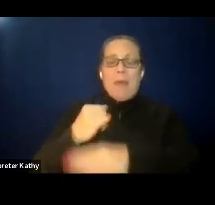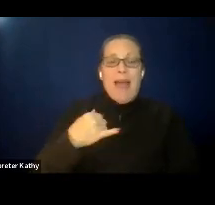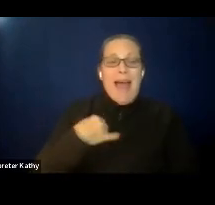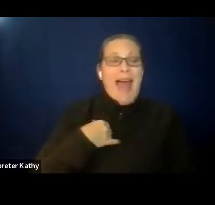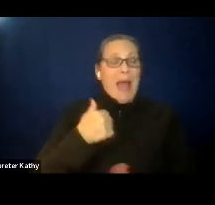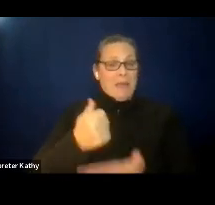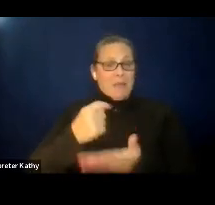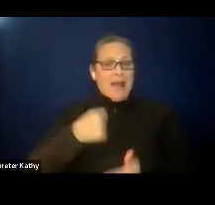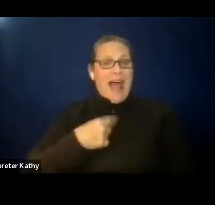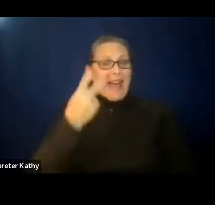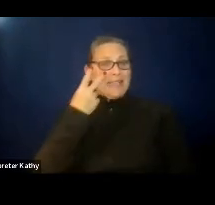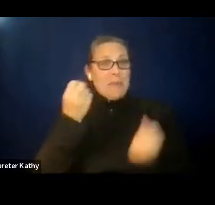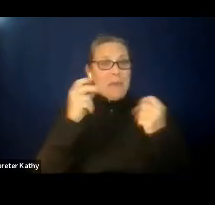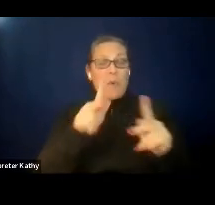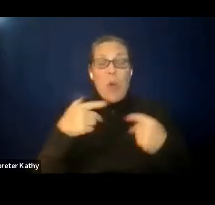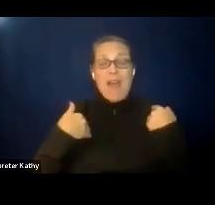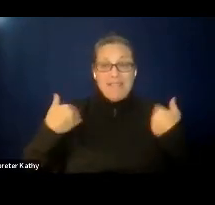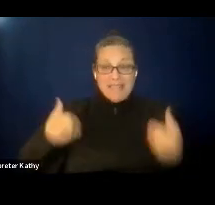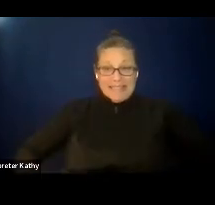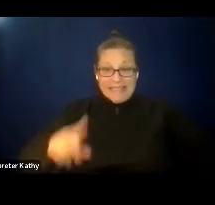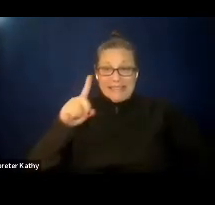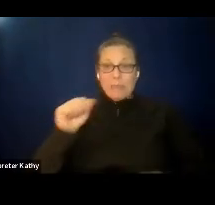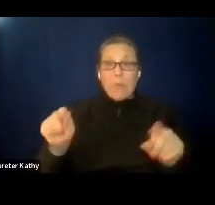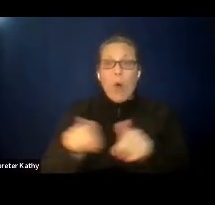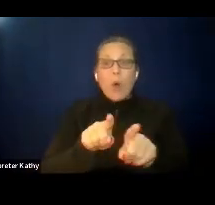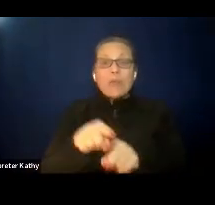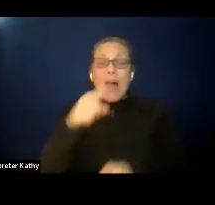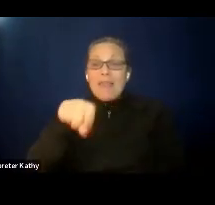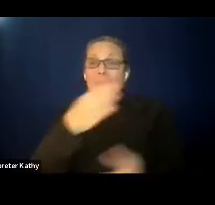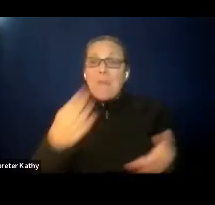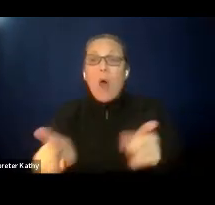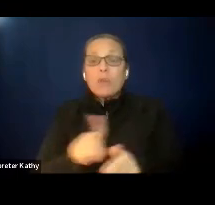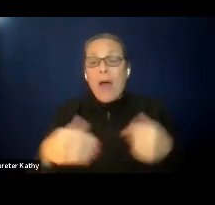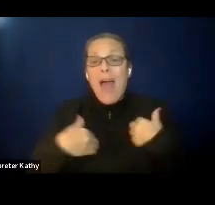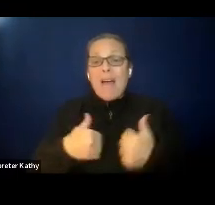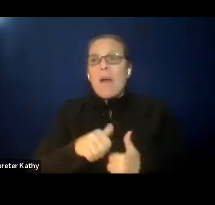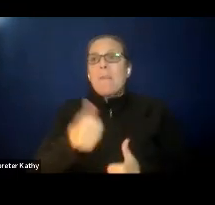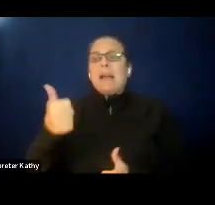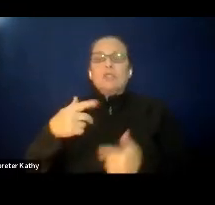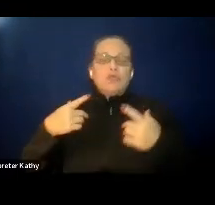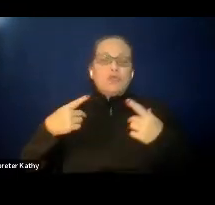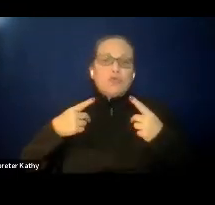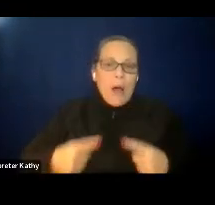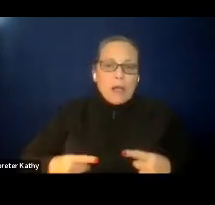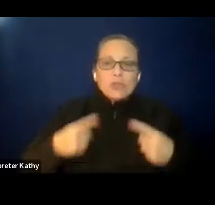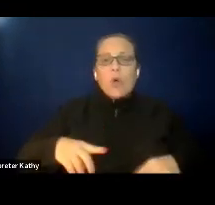people often have co--occurring disabilities or impairments. I see people who have physical disabilities